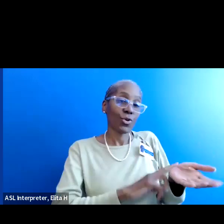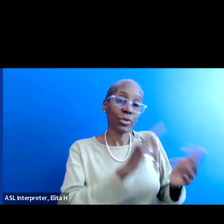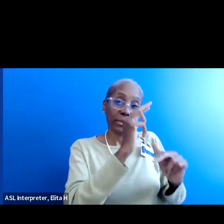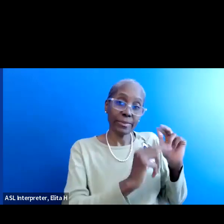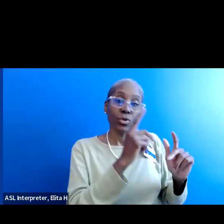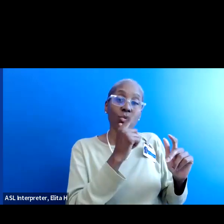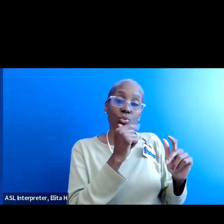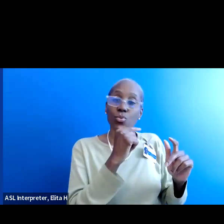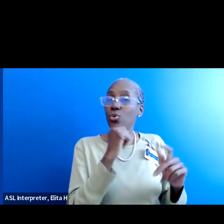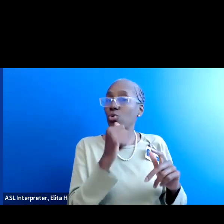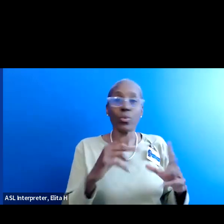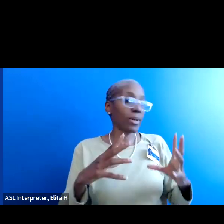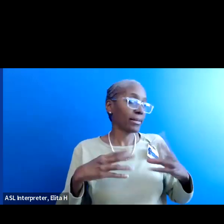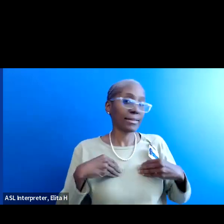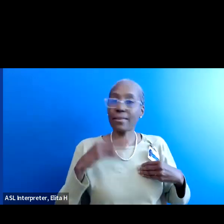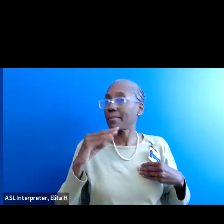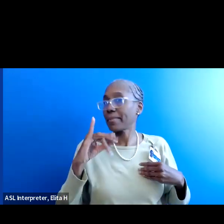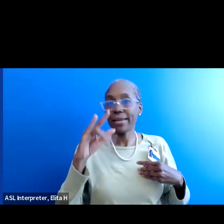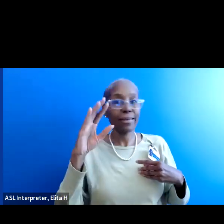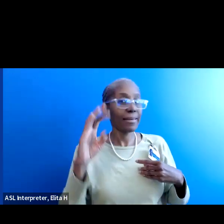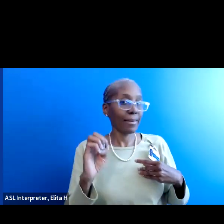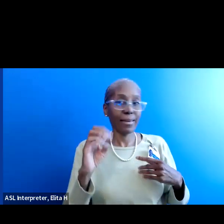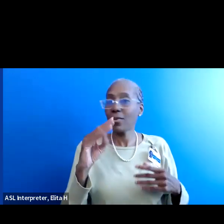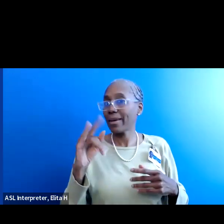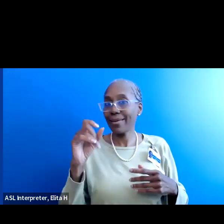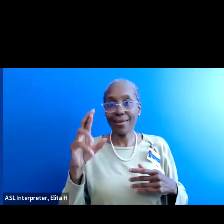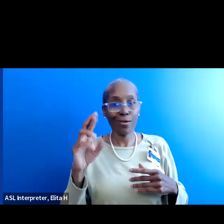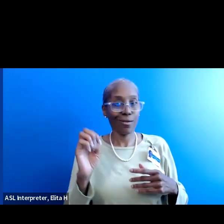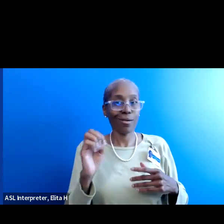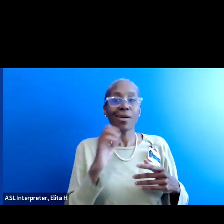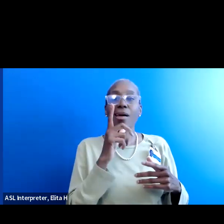that do not accept Medicaid or Medicare and that are only private pay.